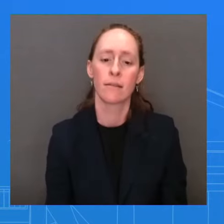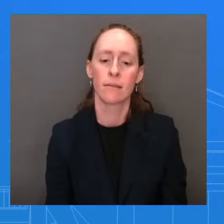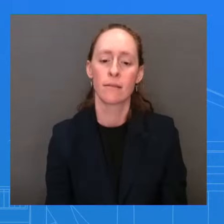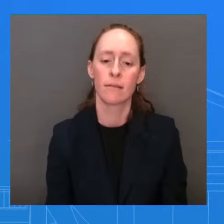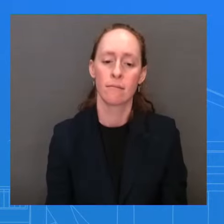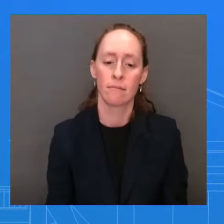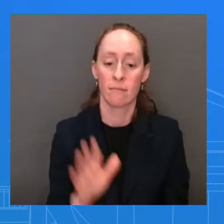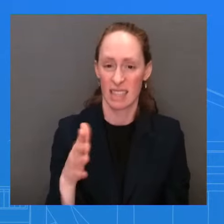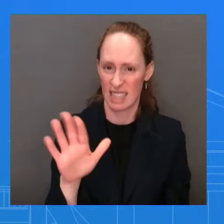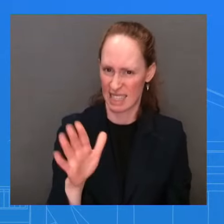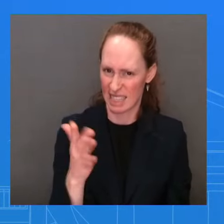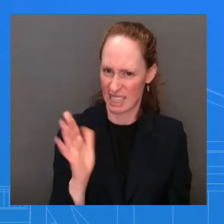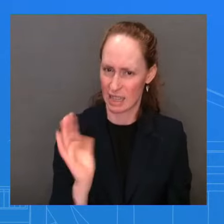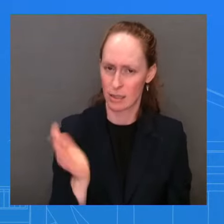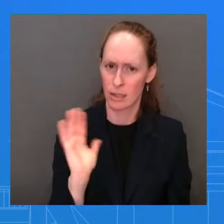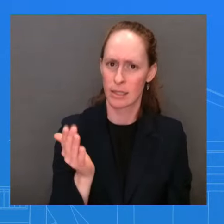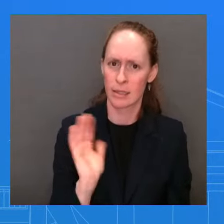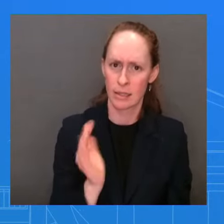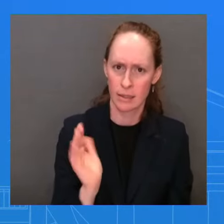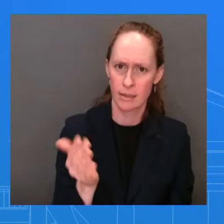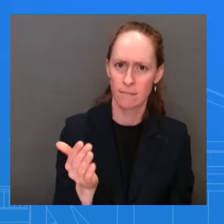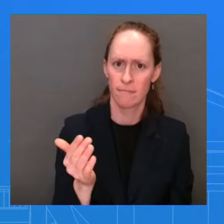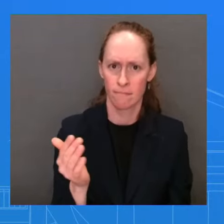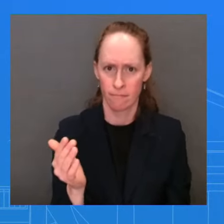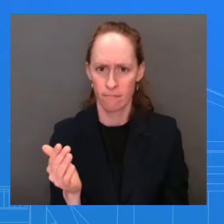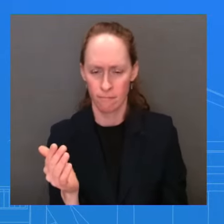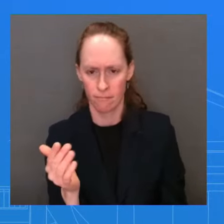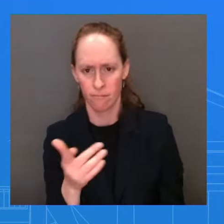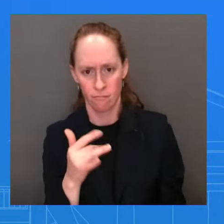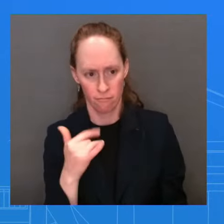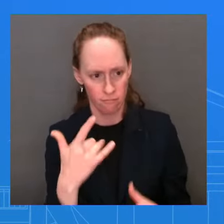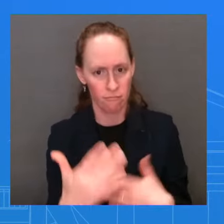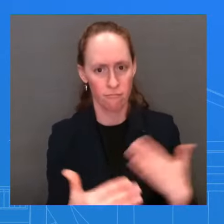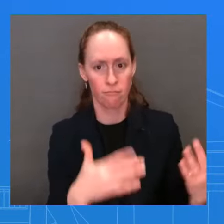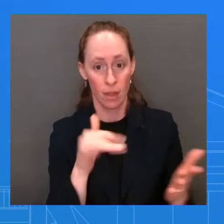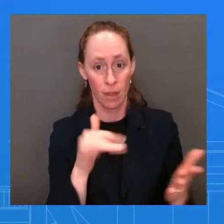He sent the bill back to Parliament to make adjustments related to rehabilitation.